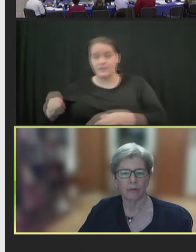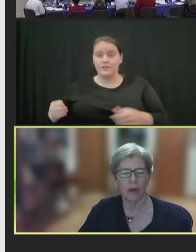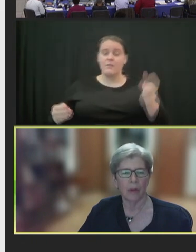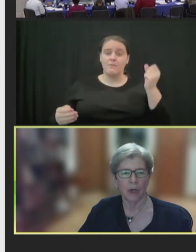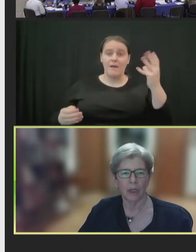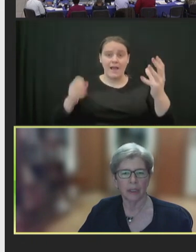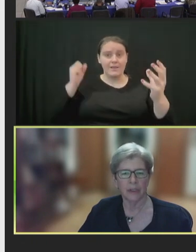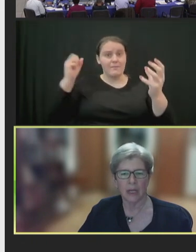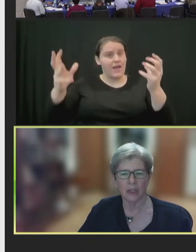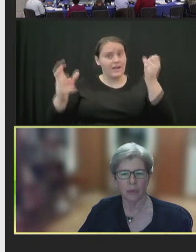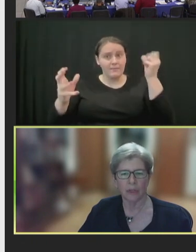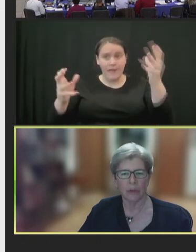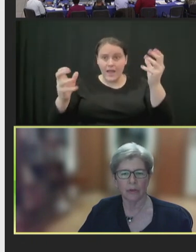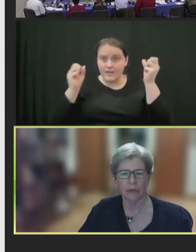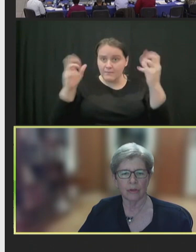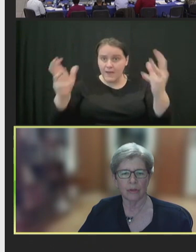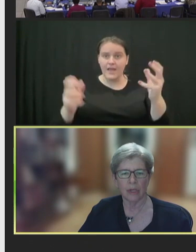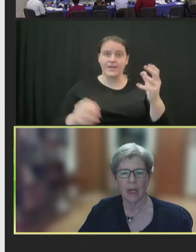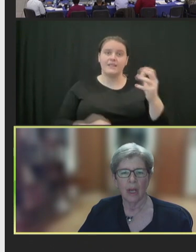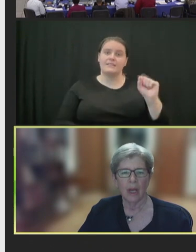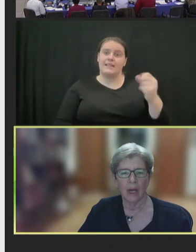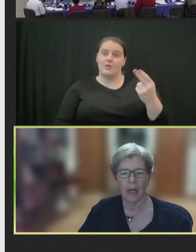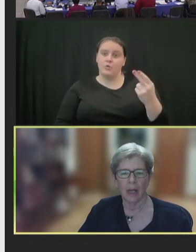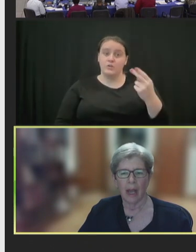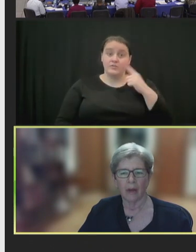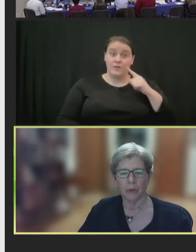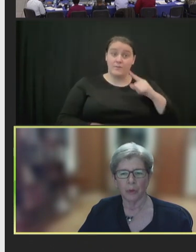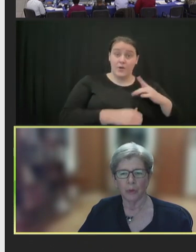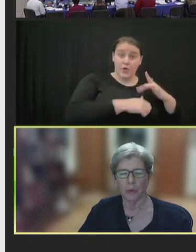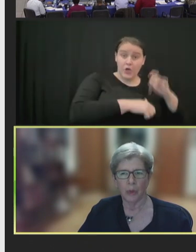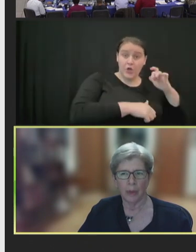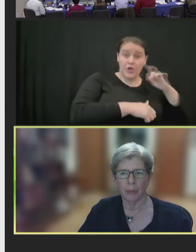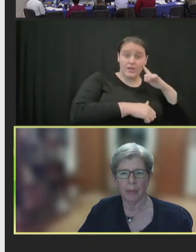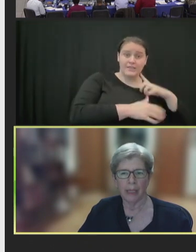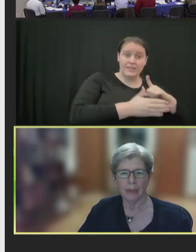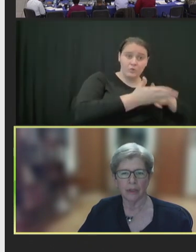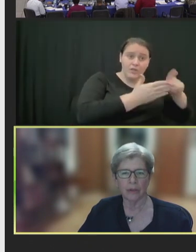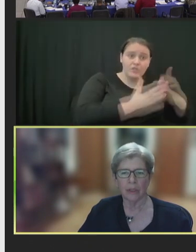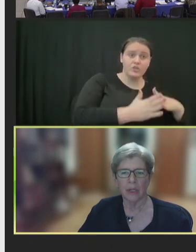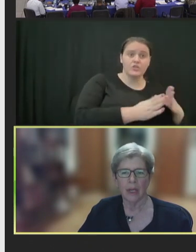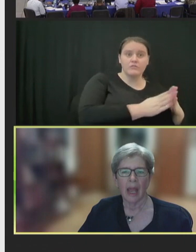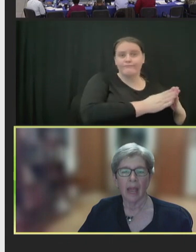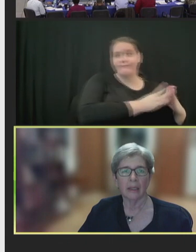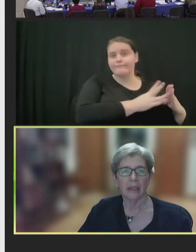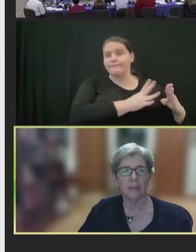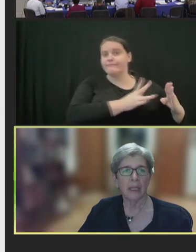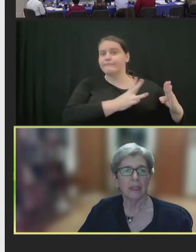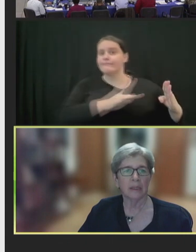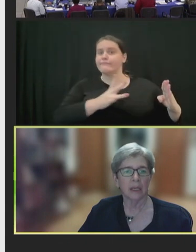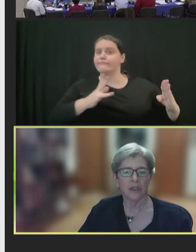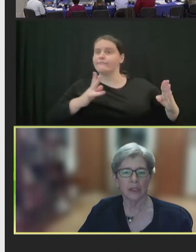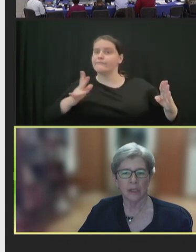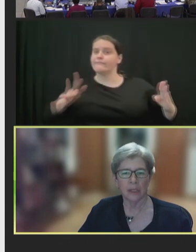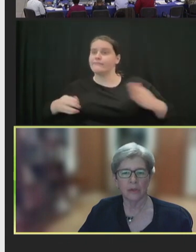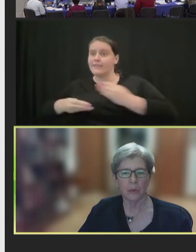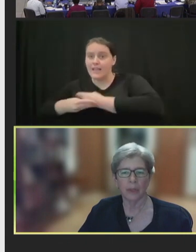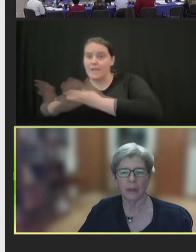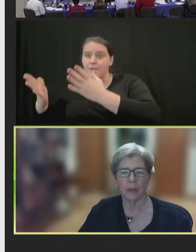from early-stage researchers, out through implementers. And committees such as this one,